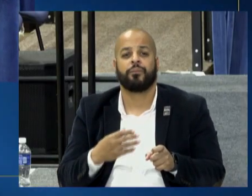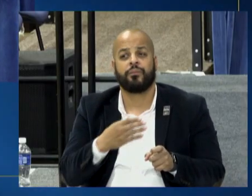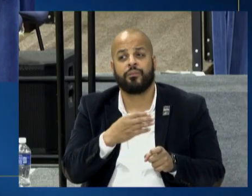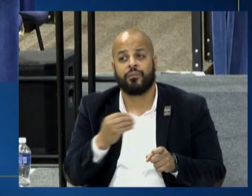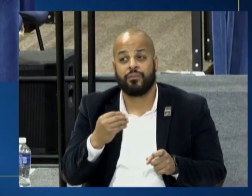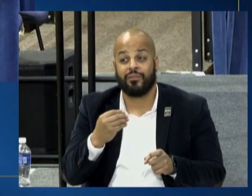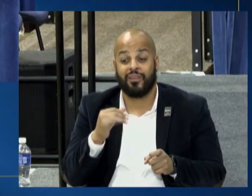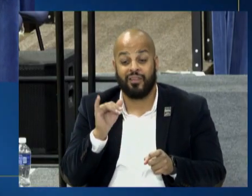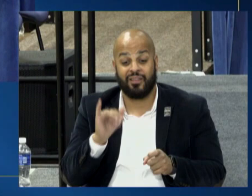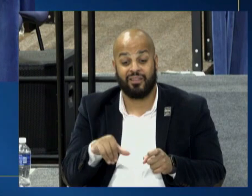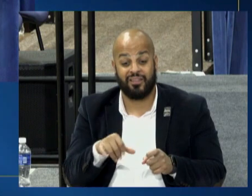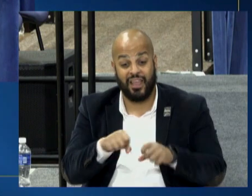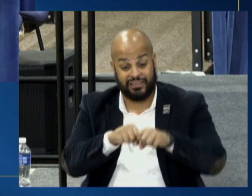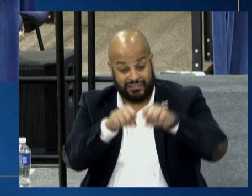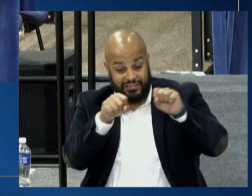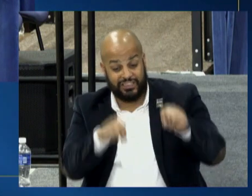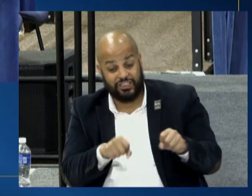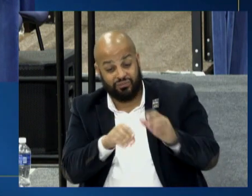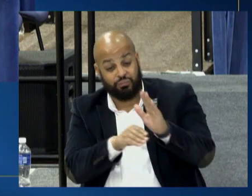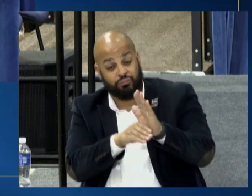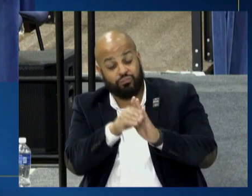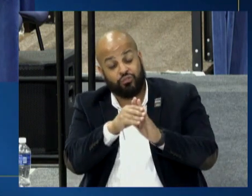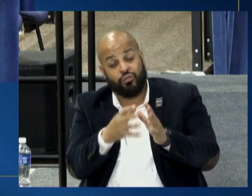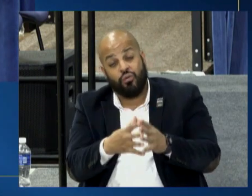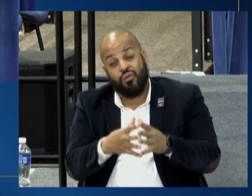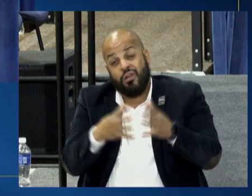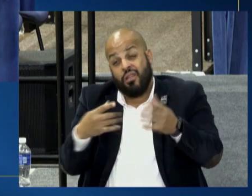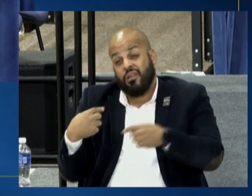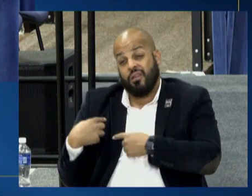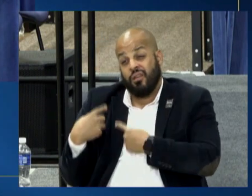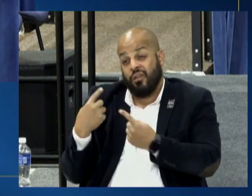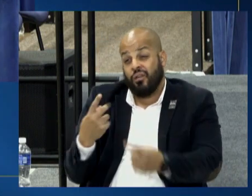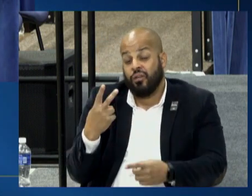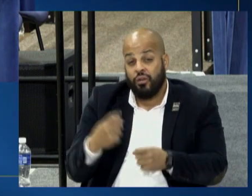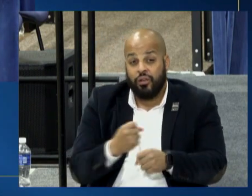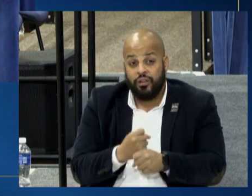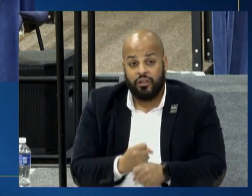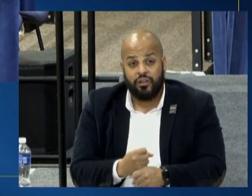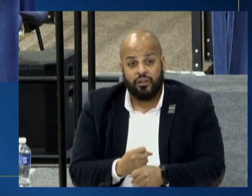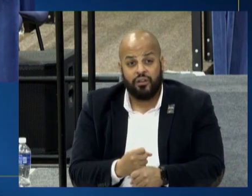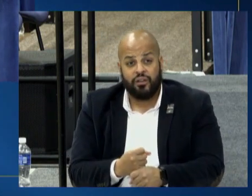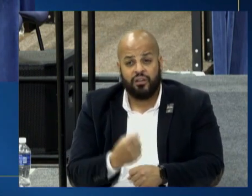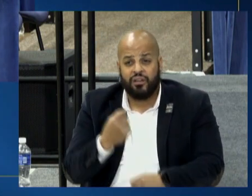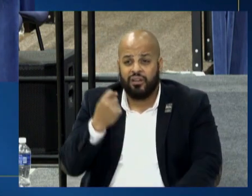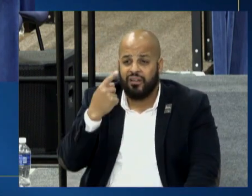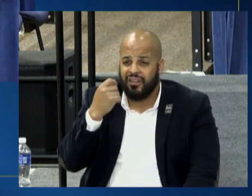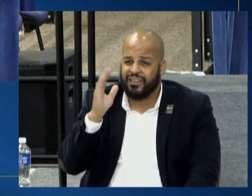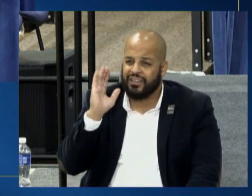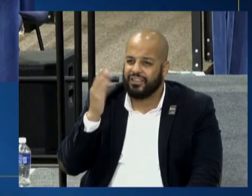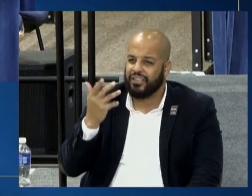over the last two years. You know, there used to be this multi-pronged approach to fight cancer.